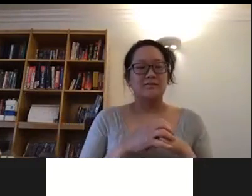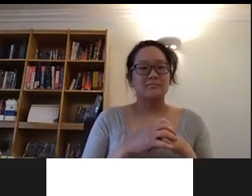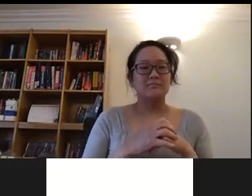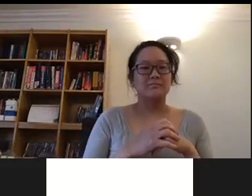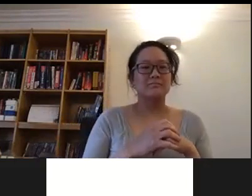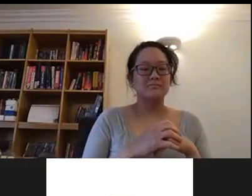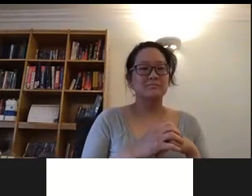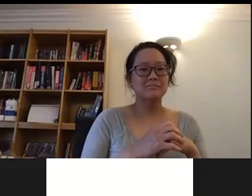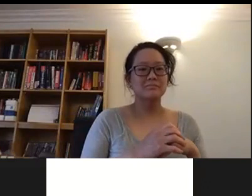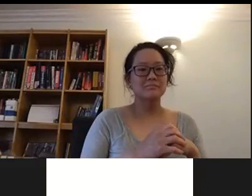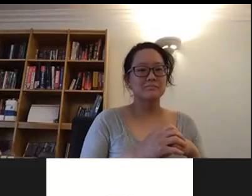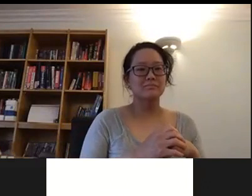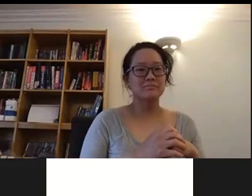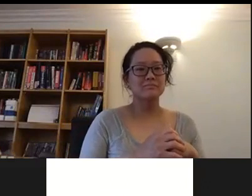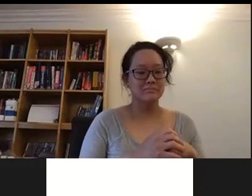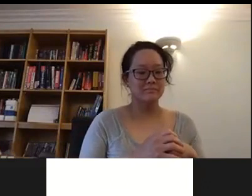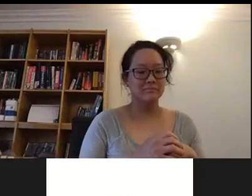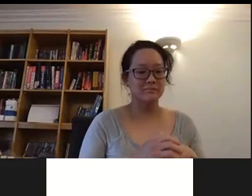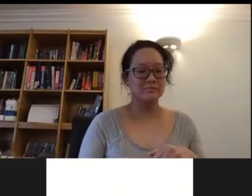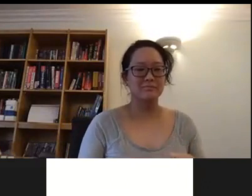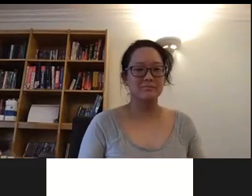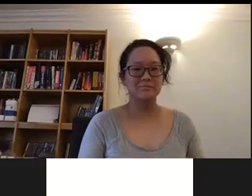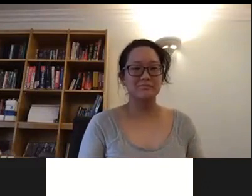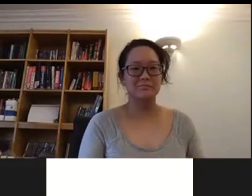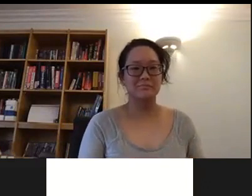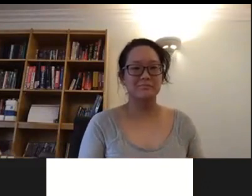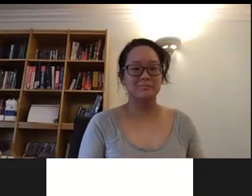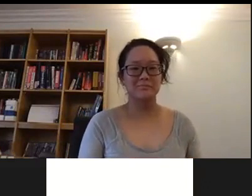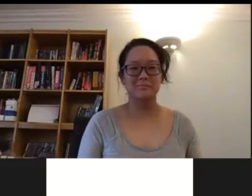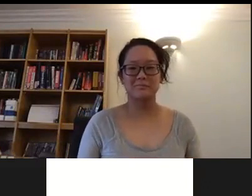So, yeah. That's -- it needs to improve.